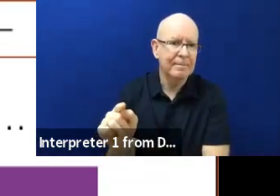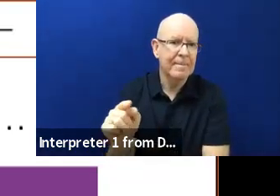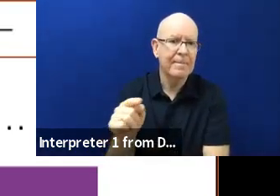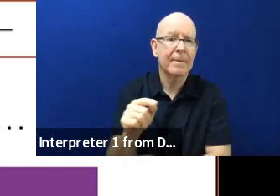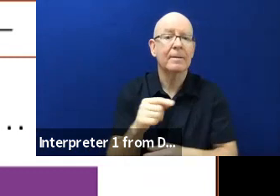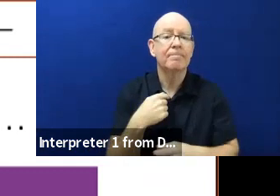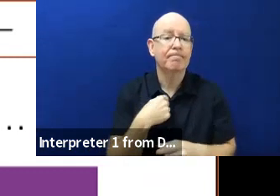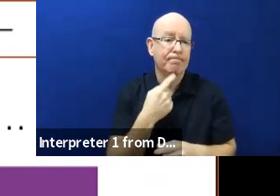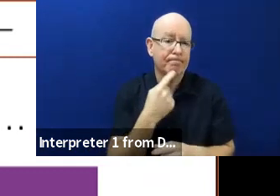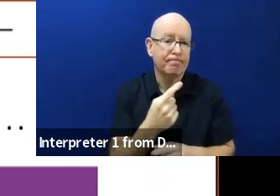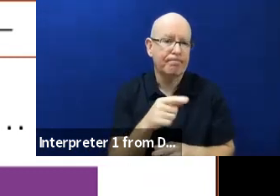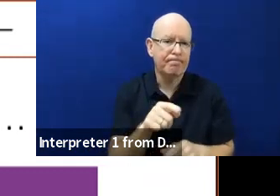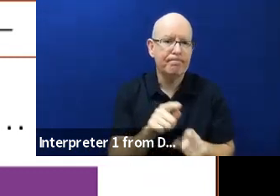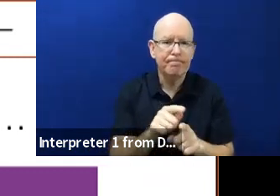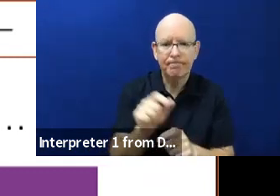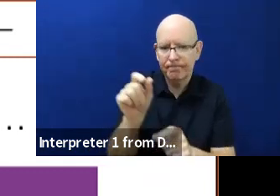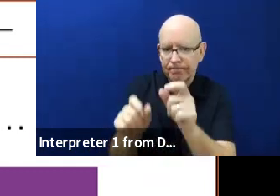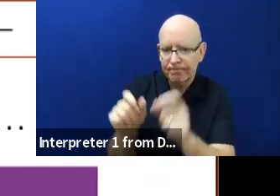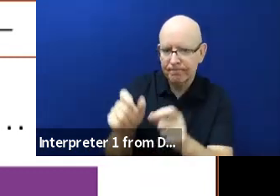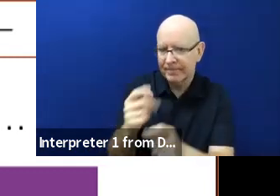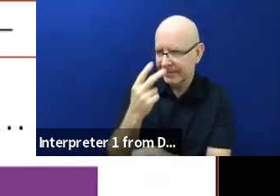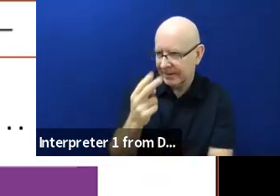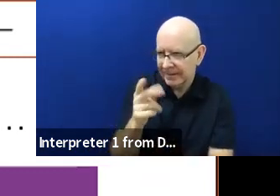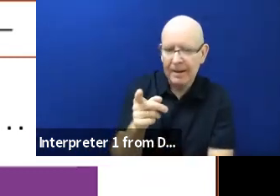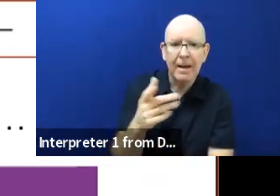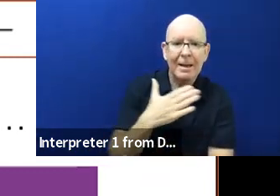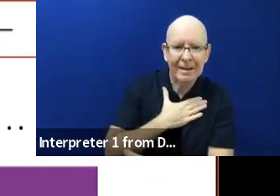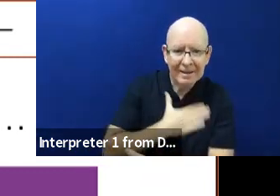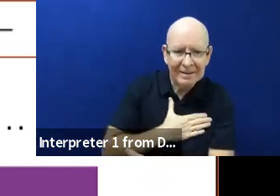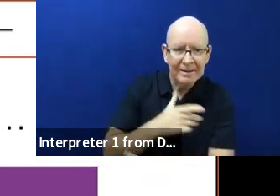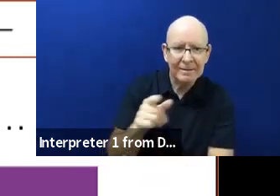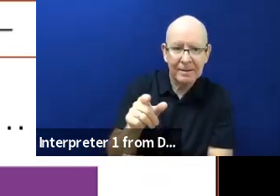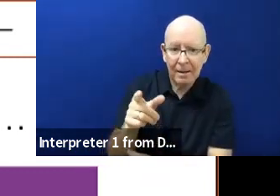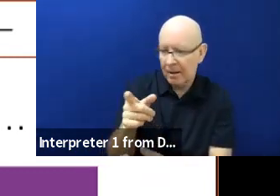reduced utilities and are critical for persons with disabilities in the missing